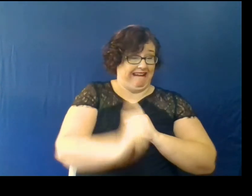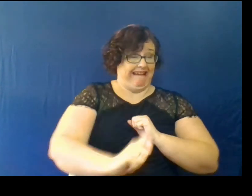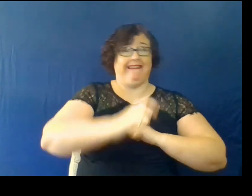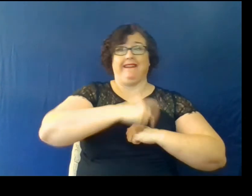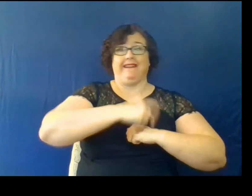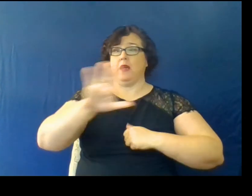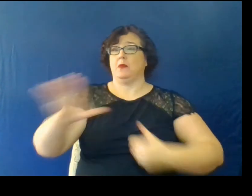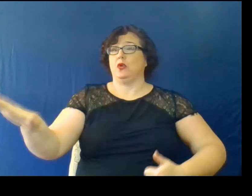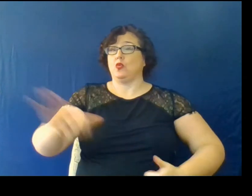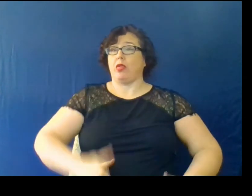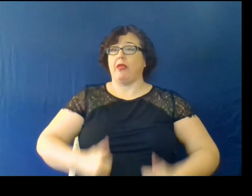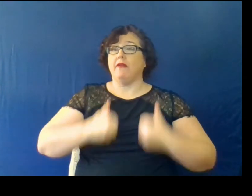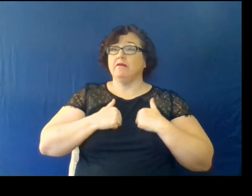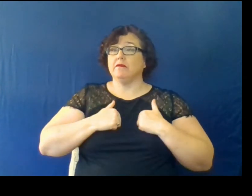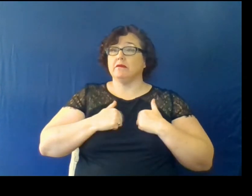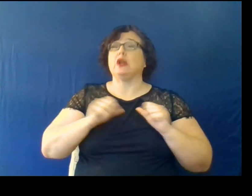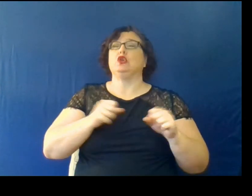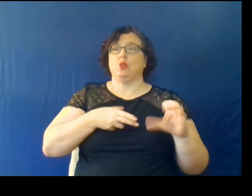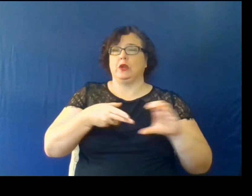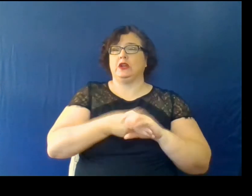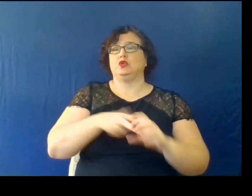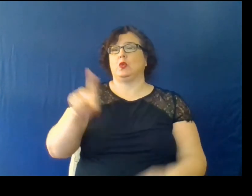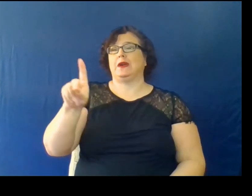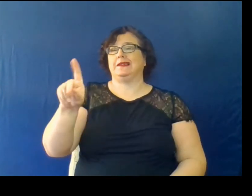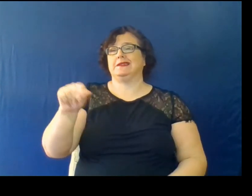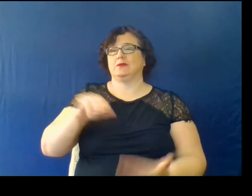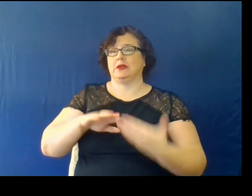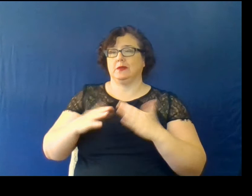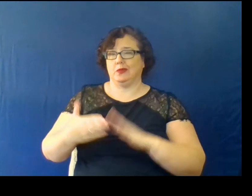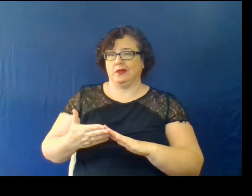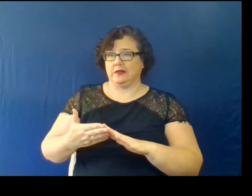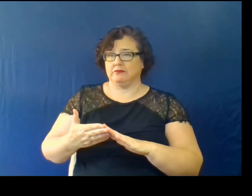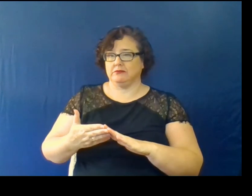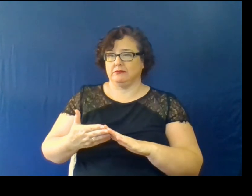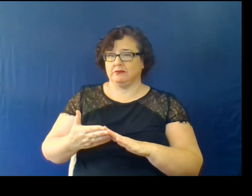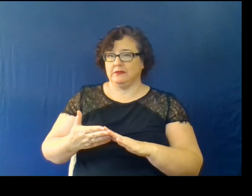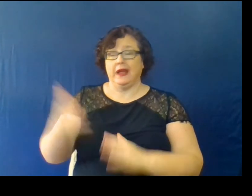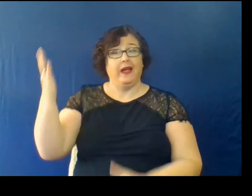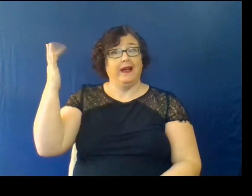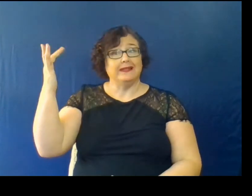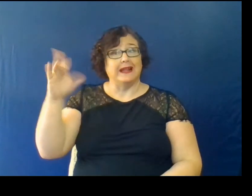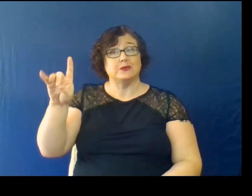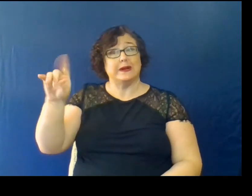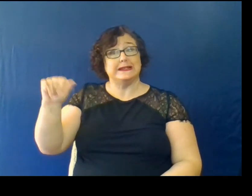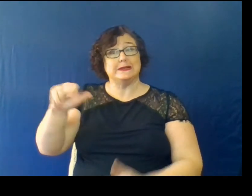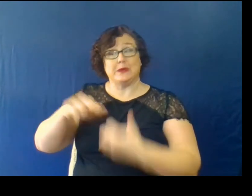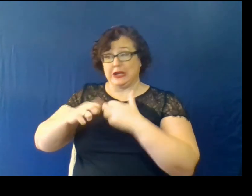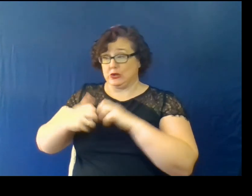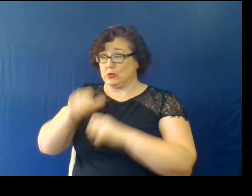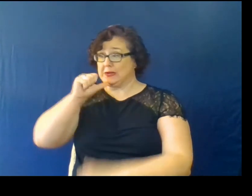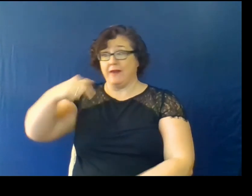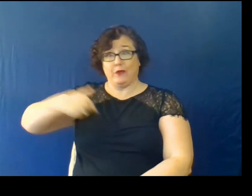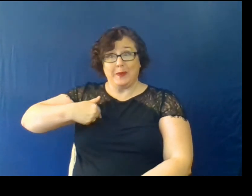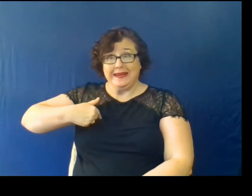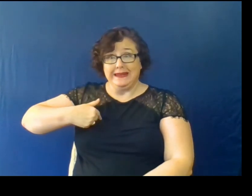And that's why disability issues aren't just for that one person, one for me, one for whoever. It's